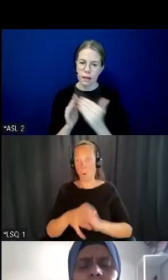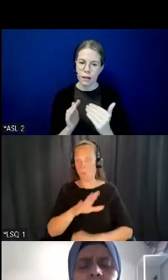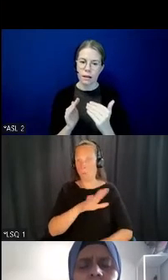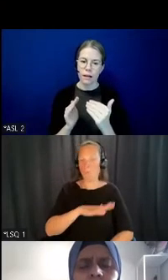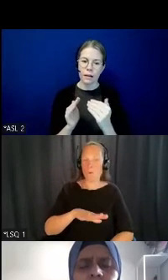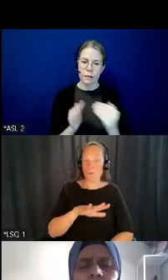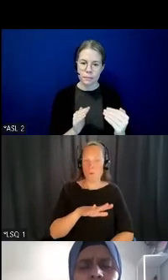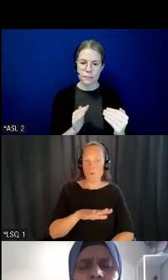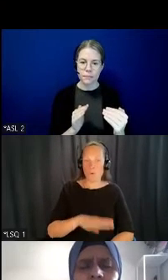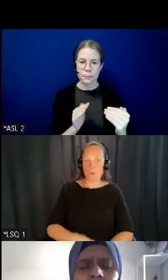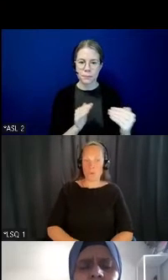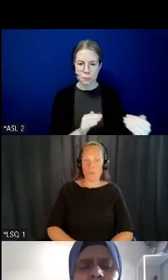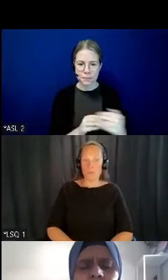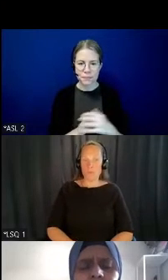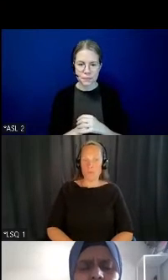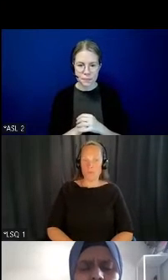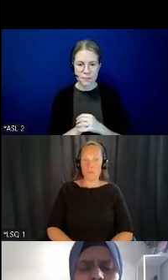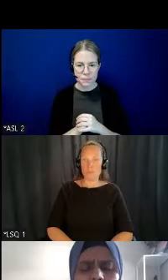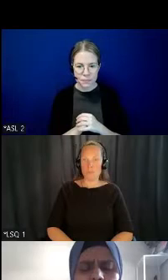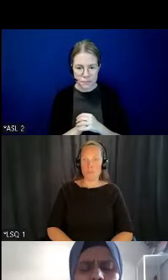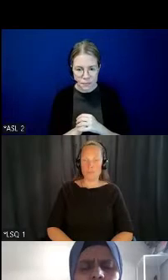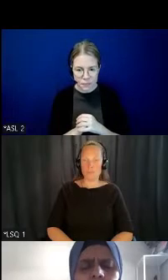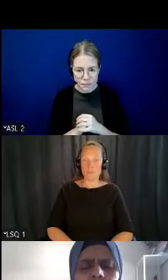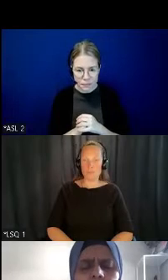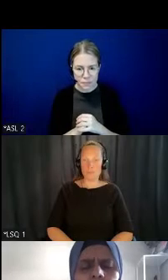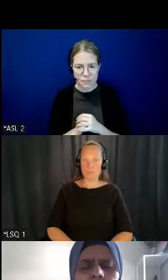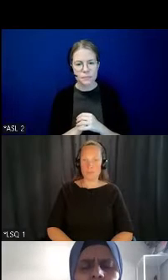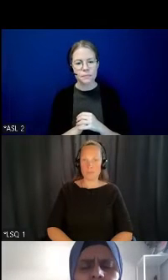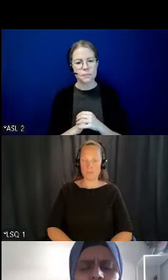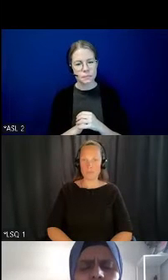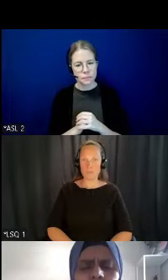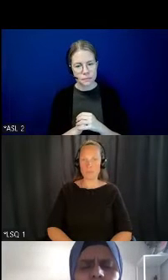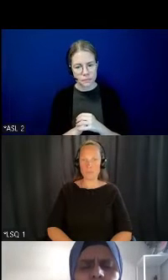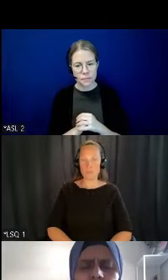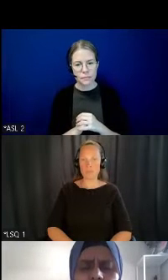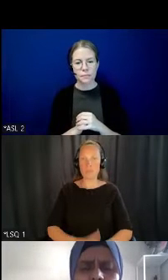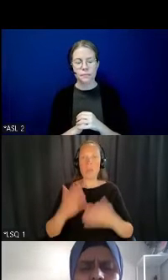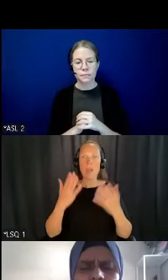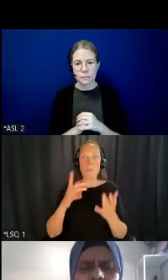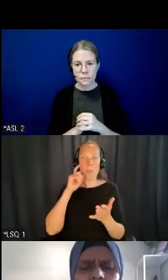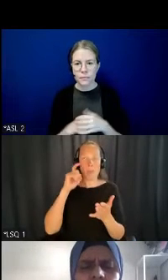SO IN 2020 SEPTEMBER IN THE THRONE SPEECH, THE PRIME MINISTER ANNOUNCED